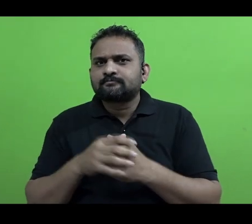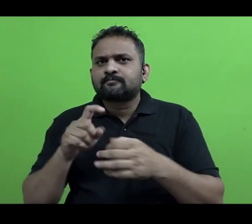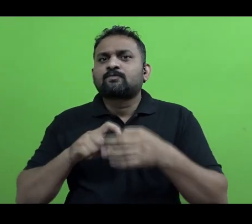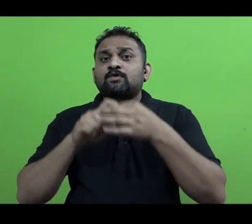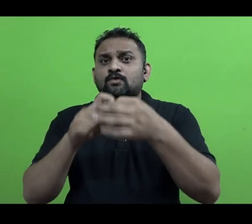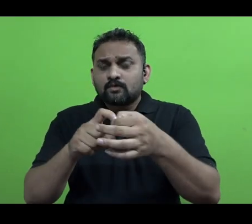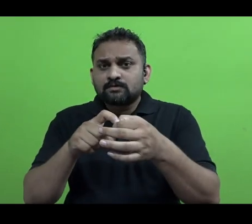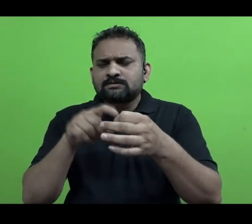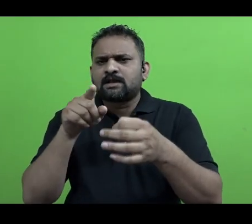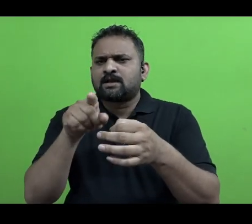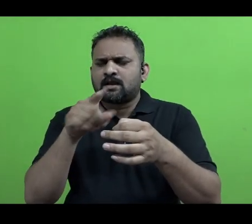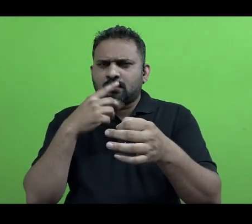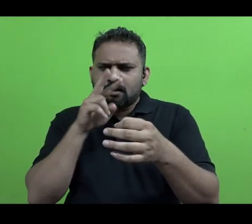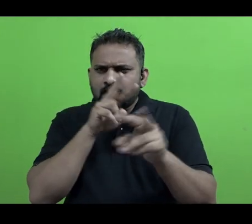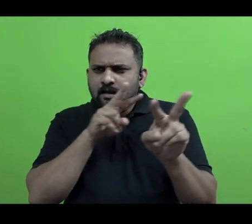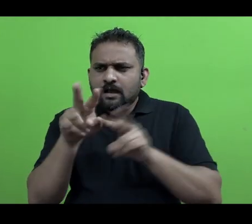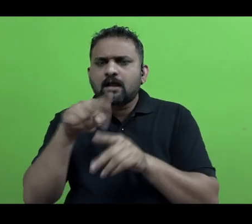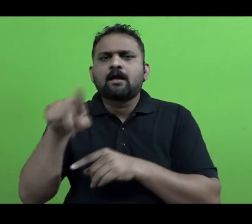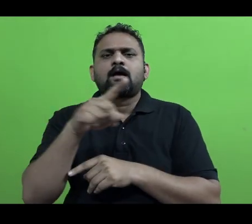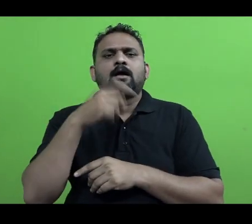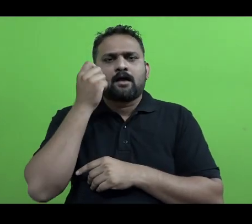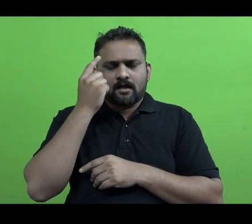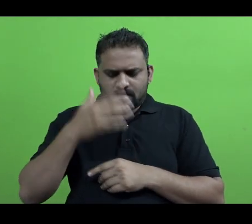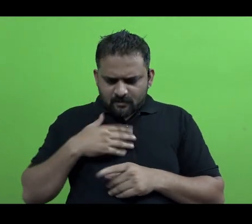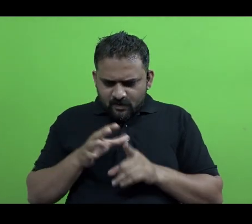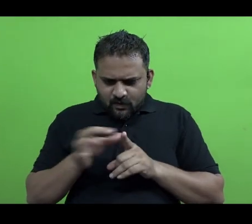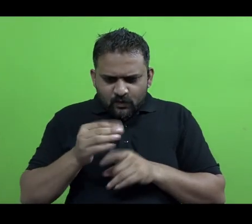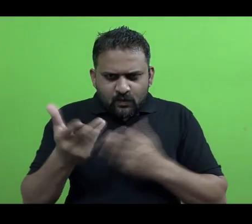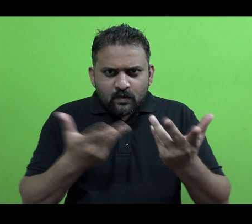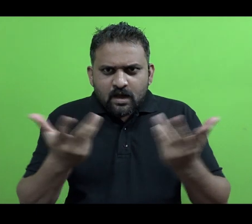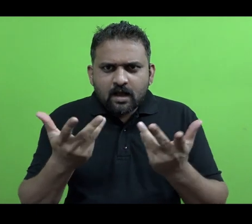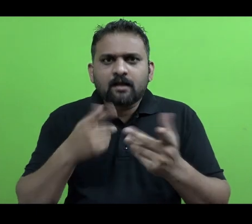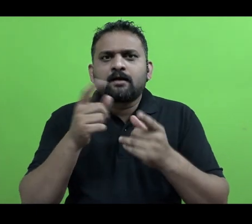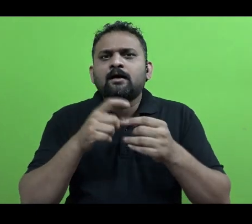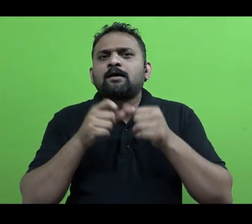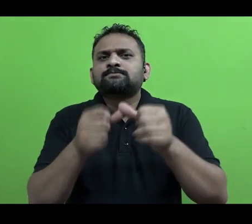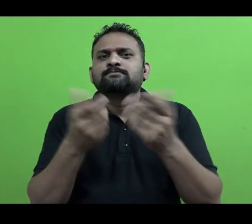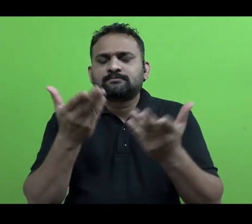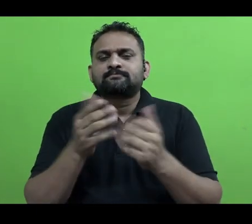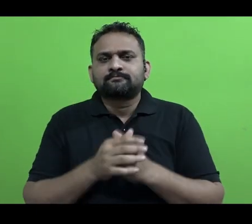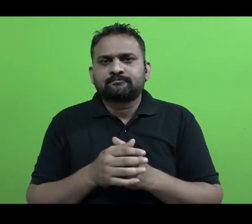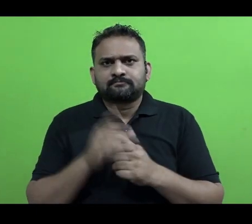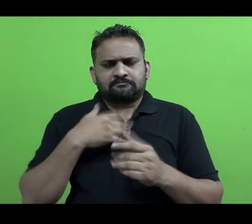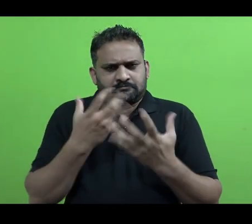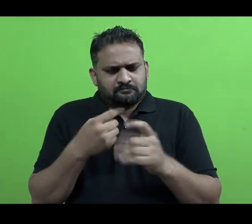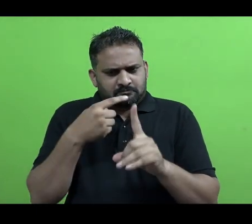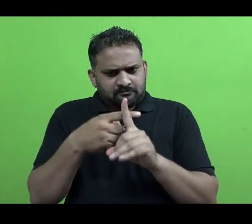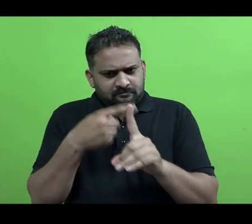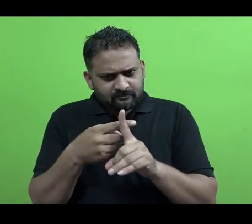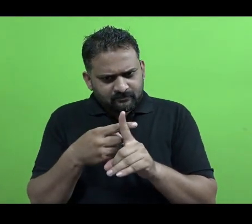The question will also tell us what we need to do to solve the sum. Do we need to add?